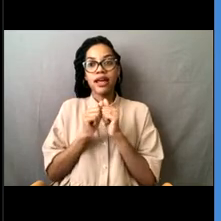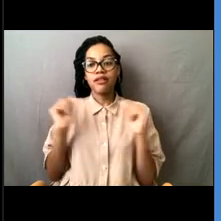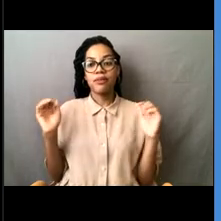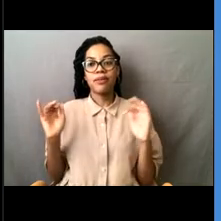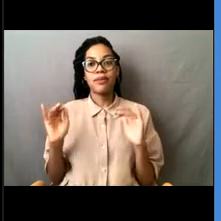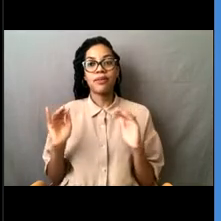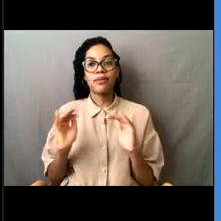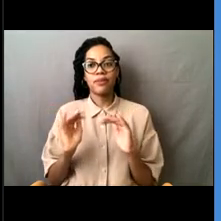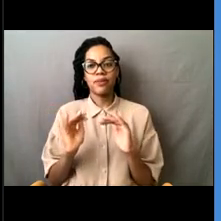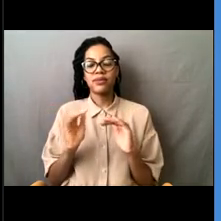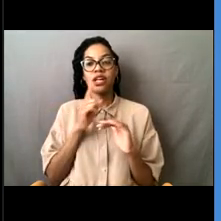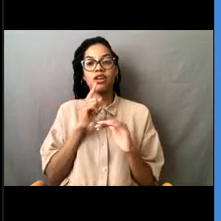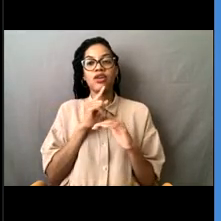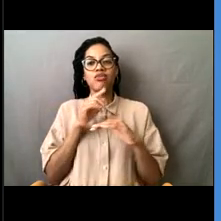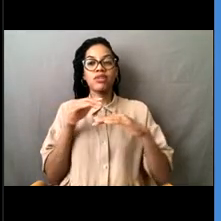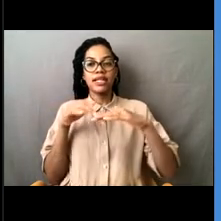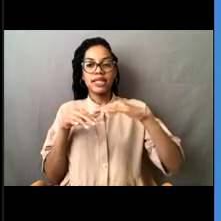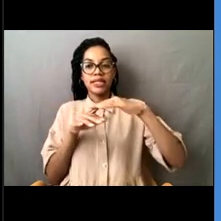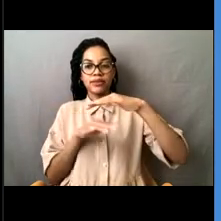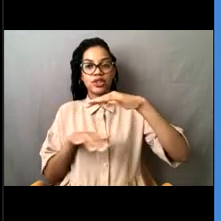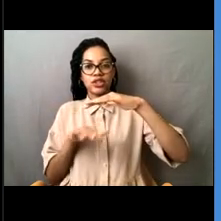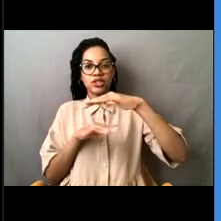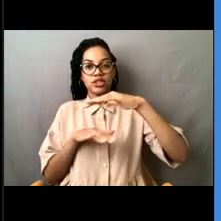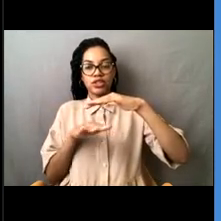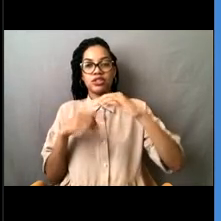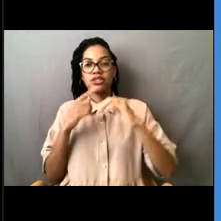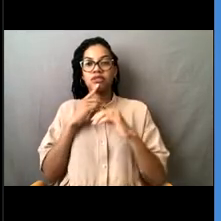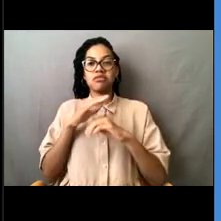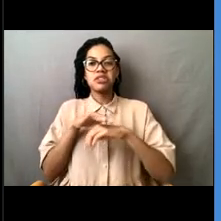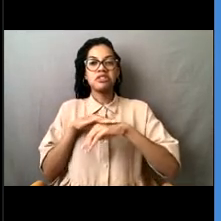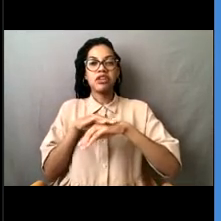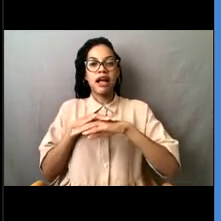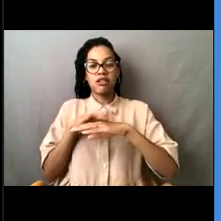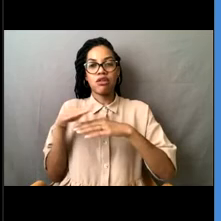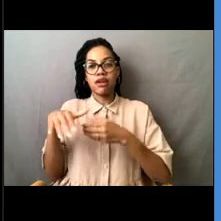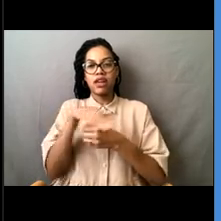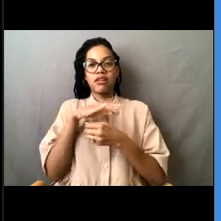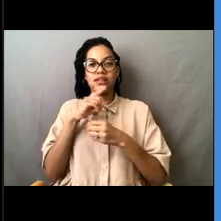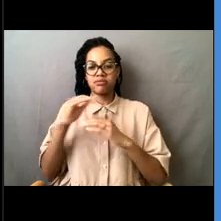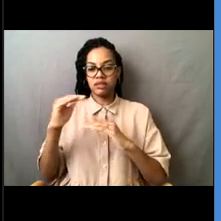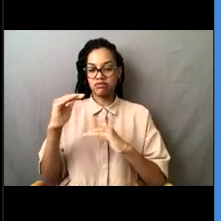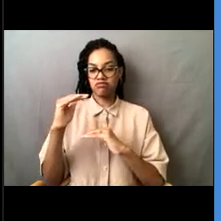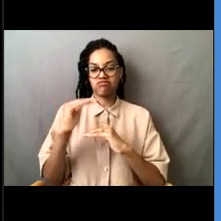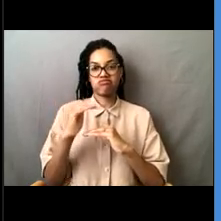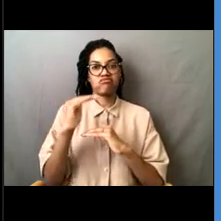You can tell it's shallow, because we can see the light penetrating the water column. And they do that because they are coming in